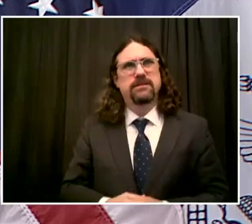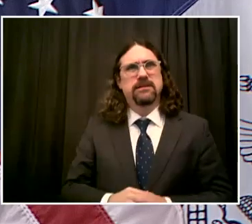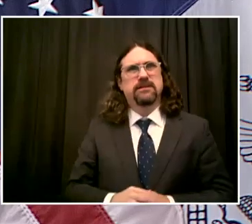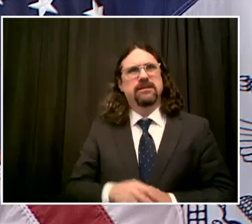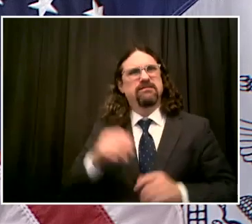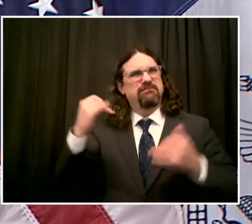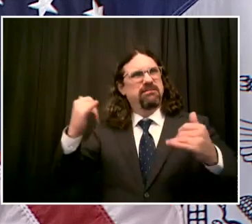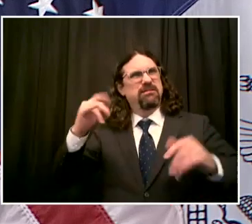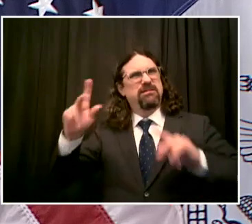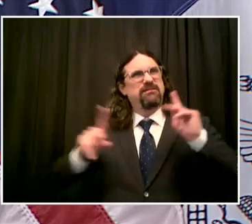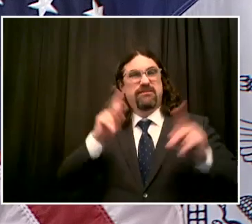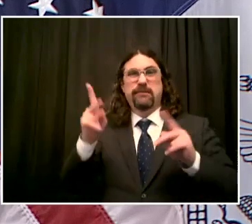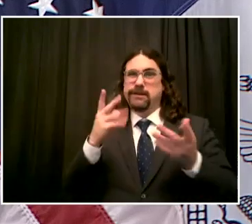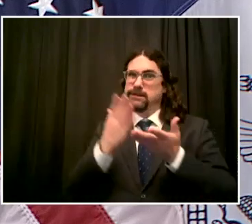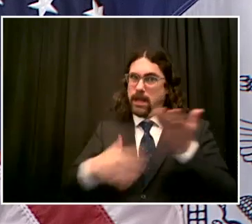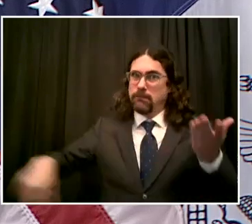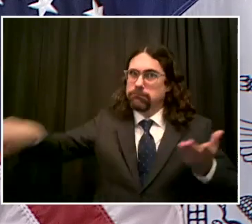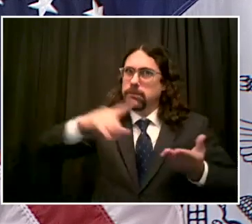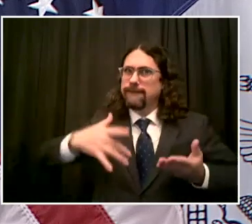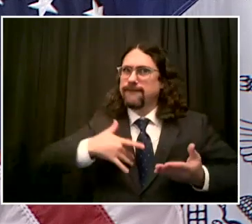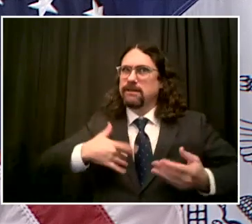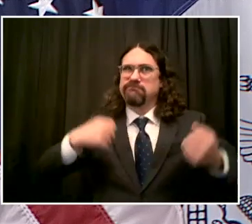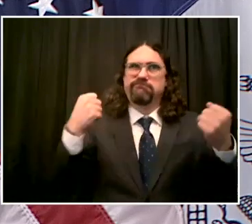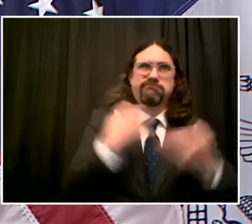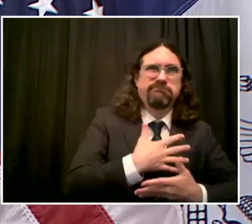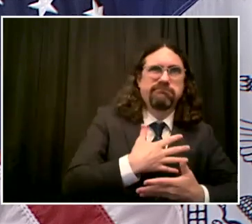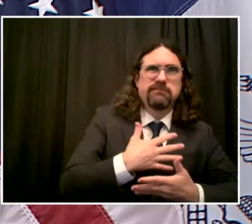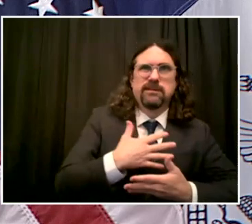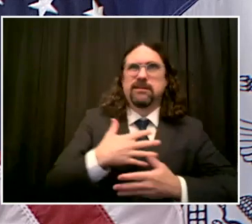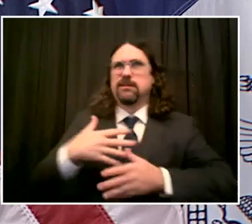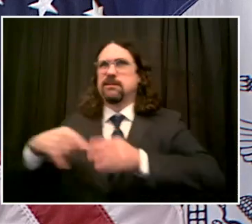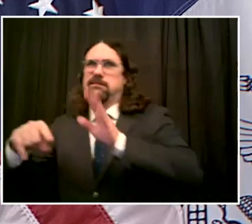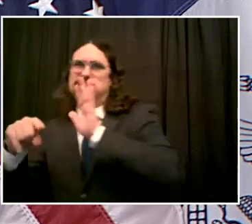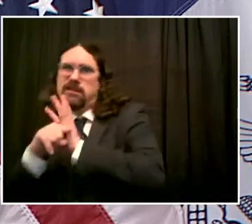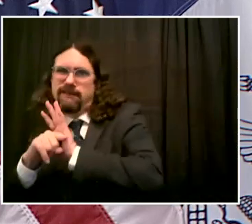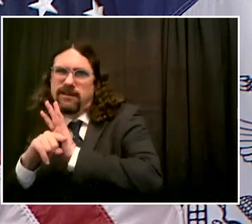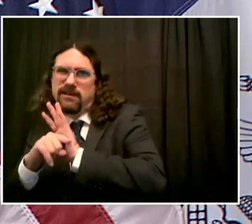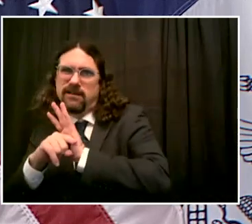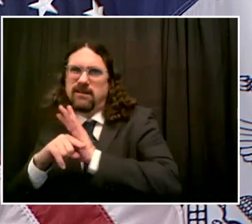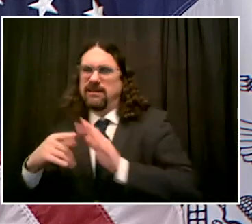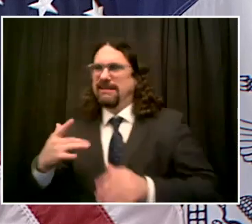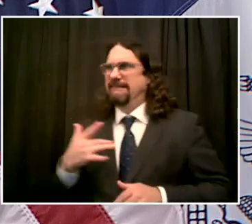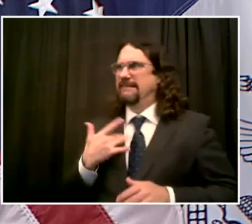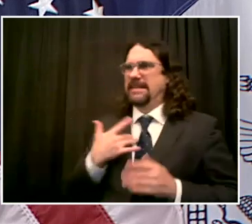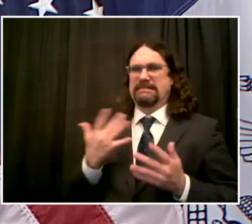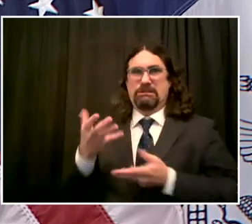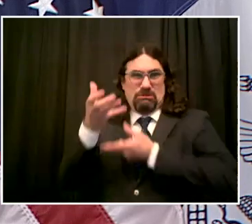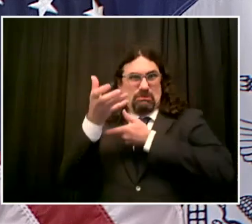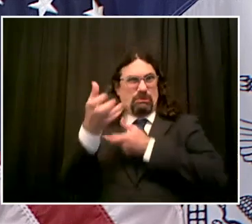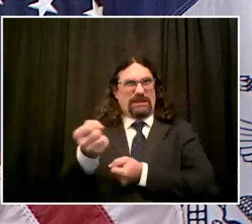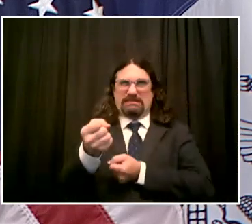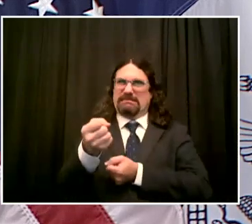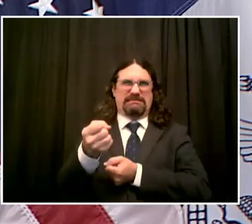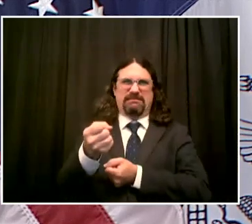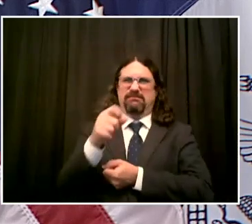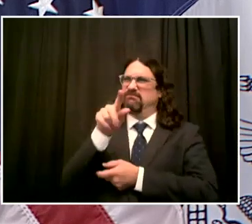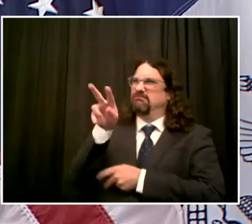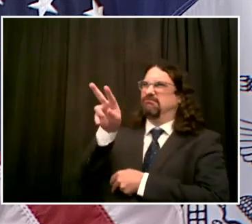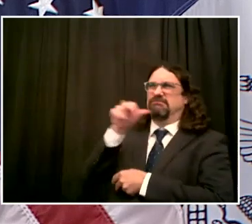EXPRESS FEAR, PEOPLE TRYING TO TEADOR WN. A LOOT F PEOPLE SAY THEY DON'T BELIEVE IN TH E PEOPLE OF THIS CITY.